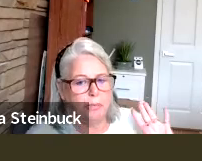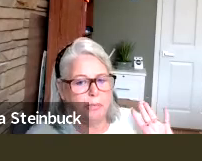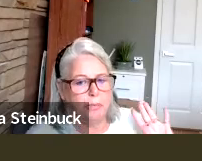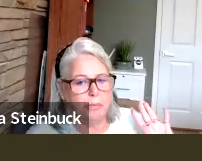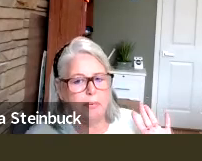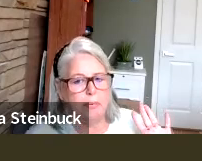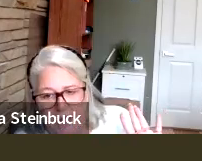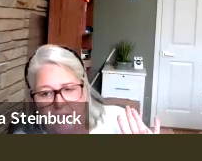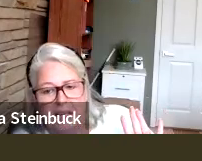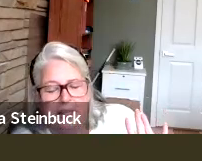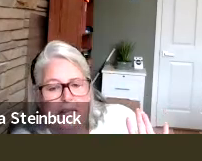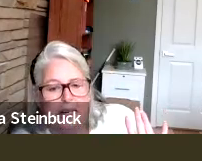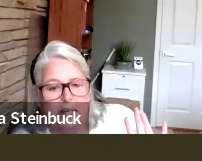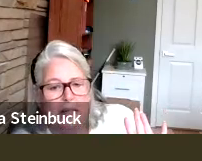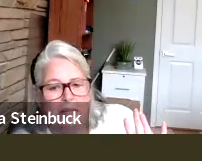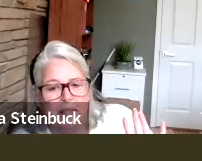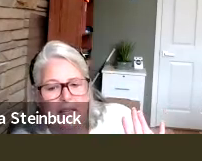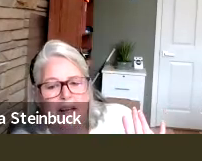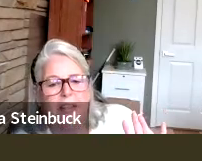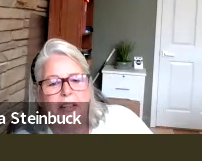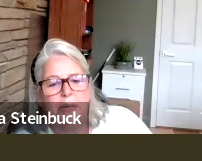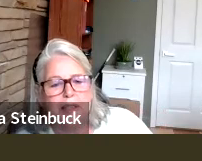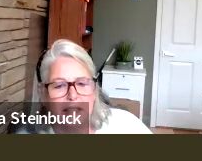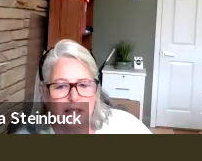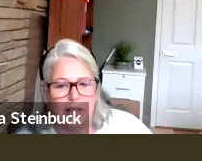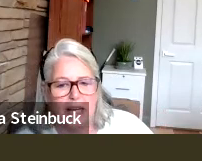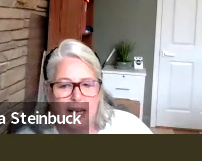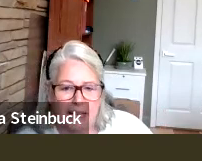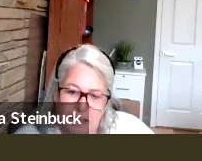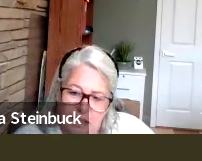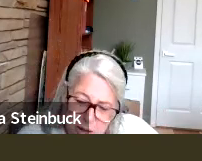One had a person like an old time metal wheelchair.